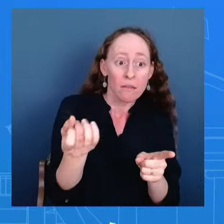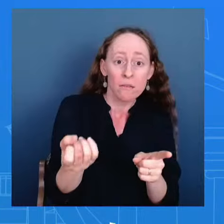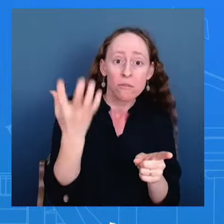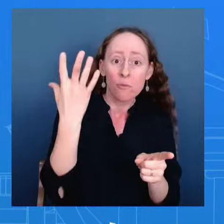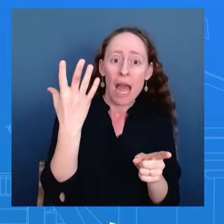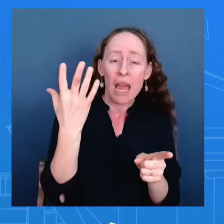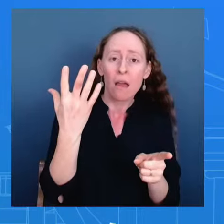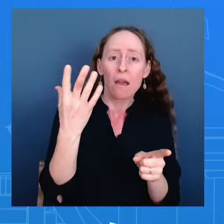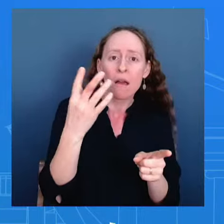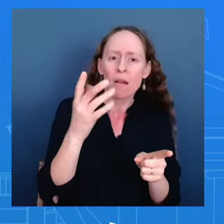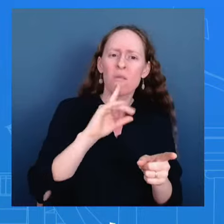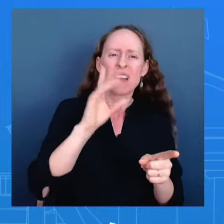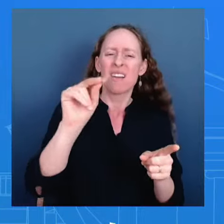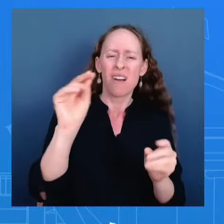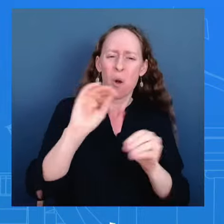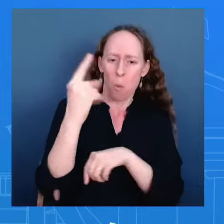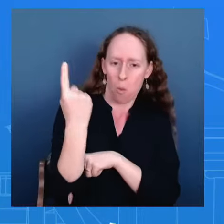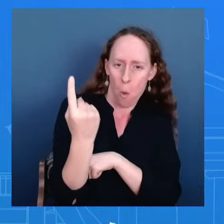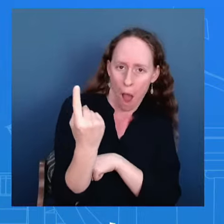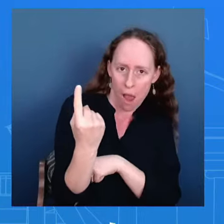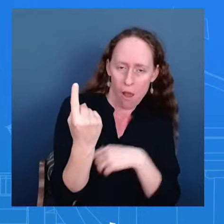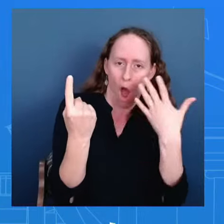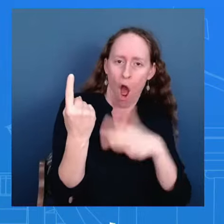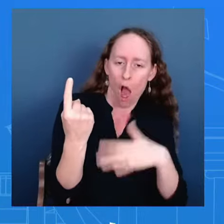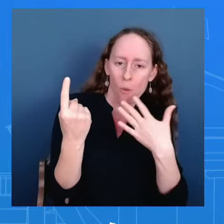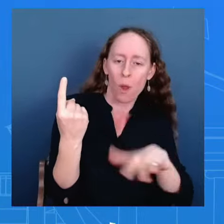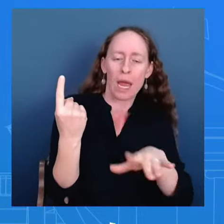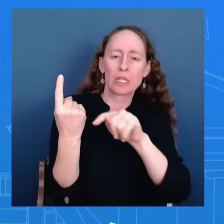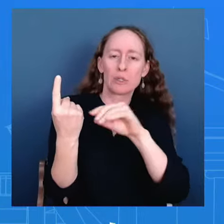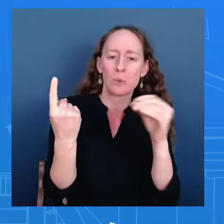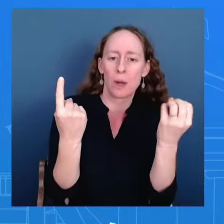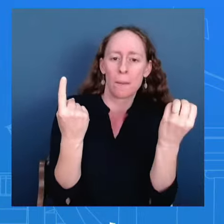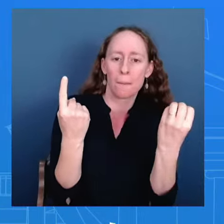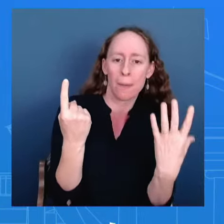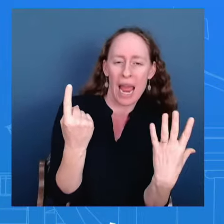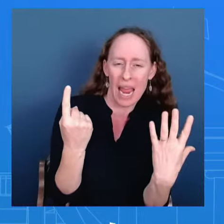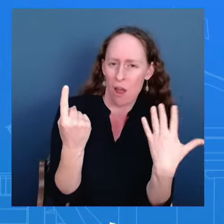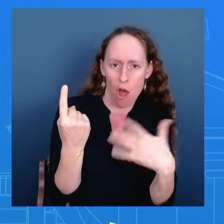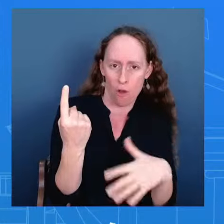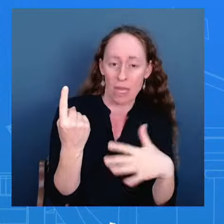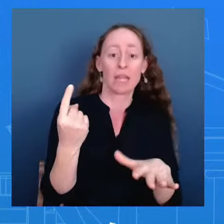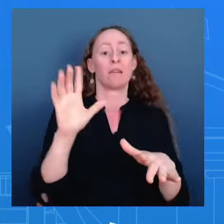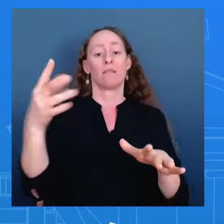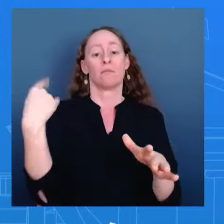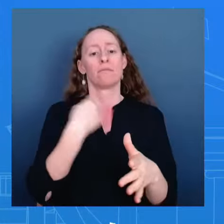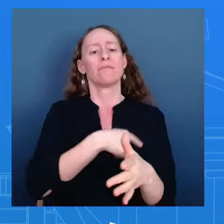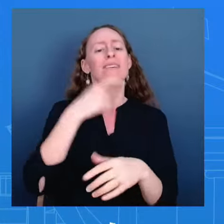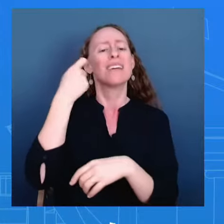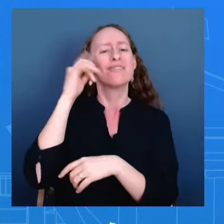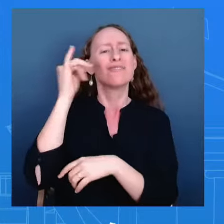but what Jake was trying to do when he came up here to explain to you what a major ground operation entails, lots of units,